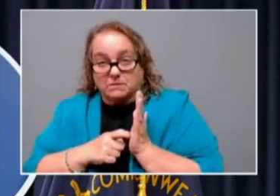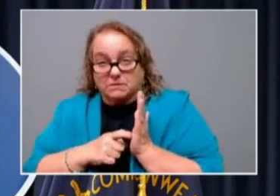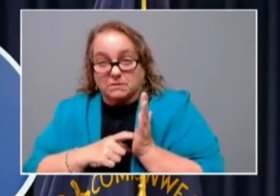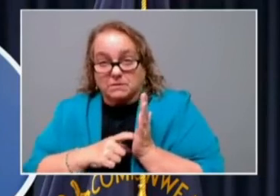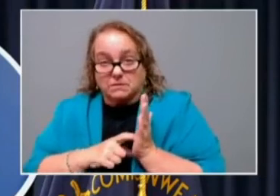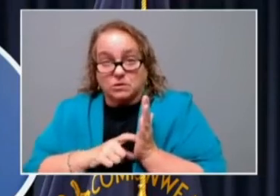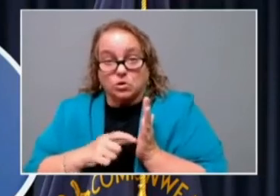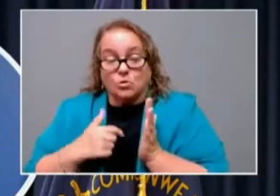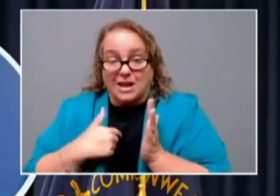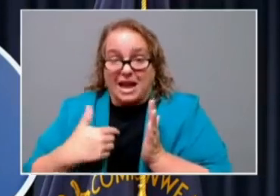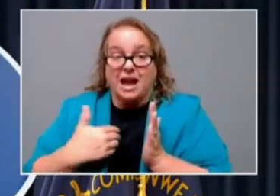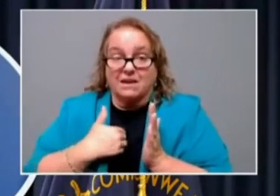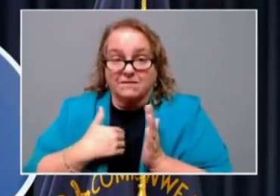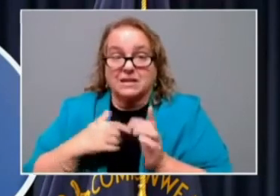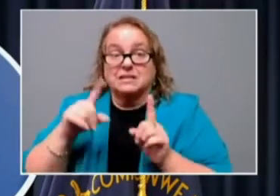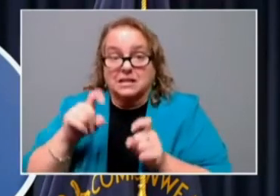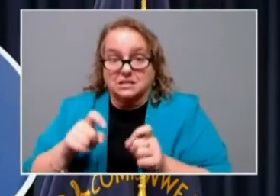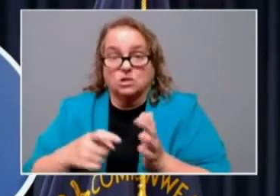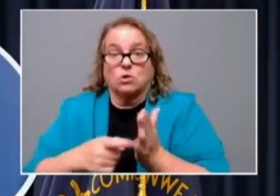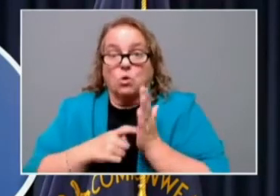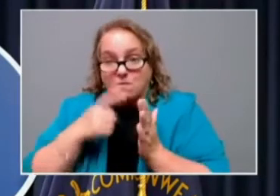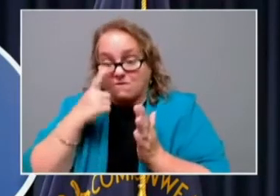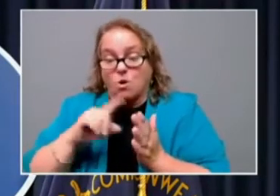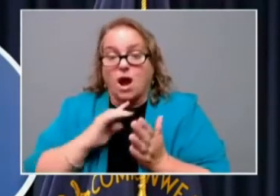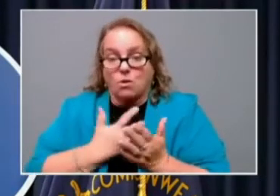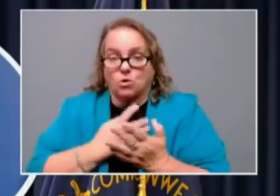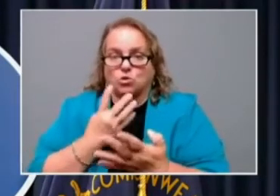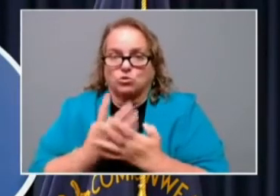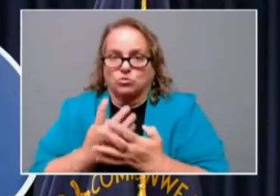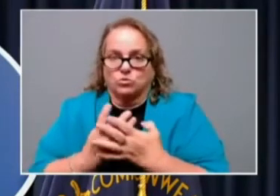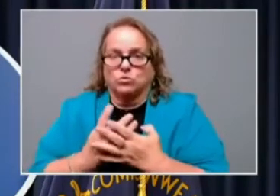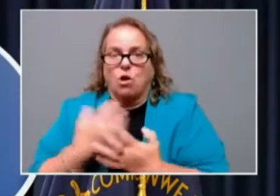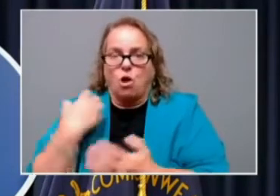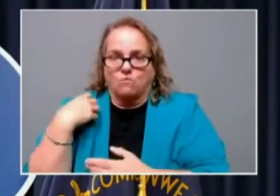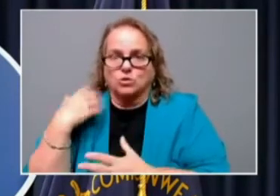for our corrections officers, Those that don't want to get vaccinated have